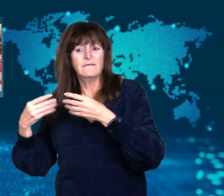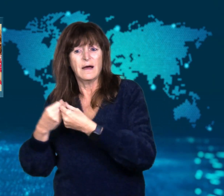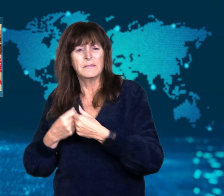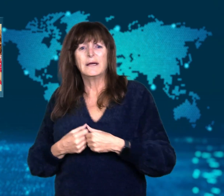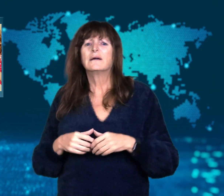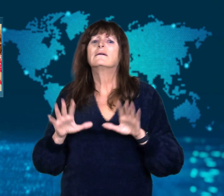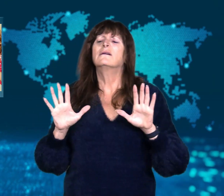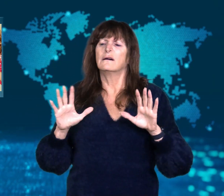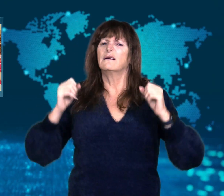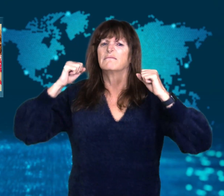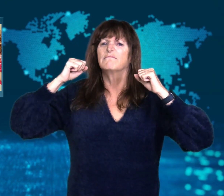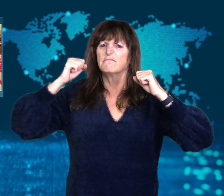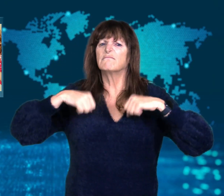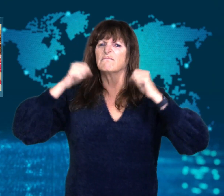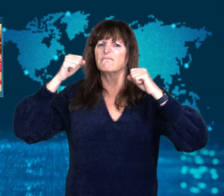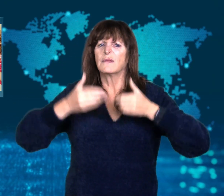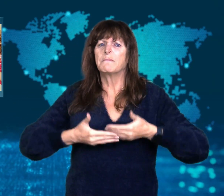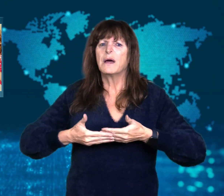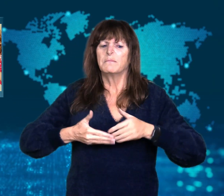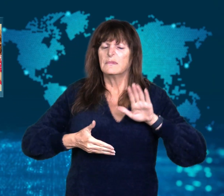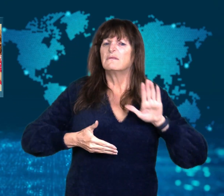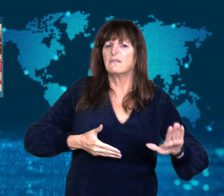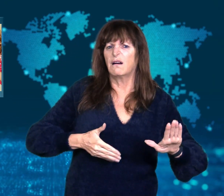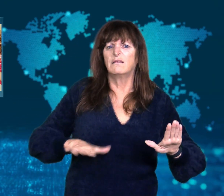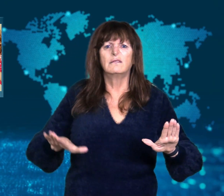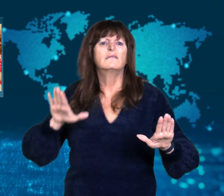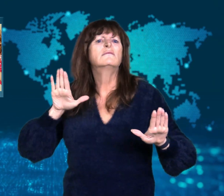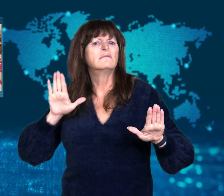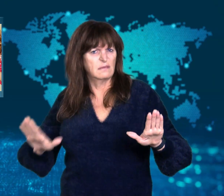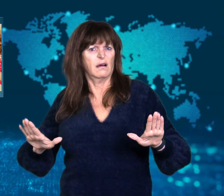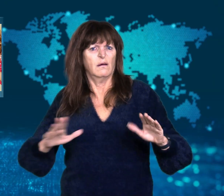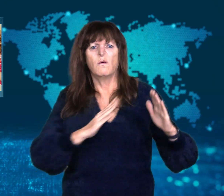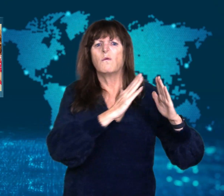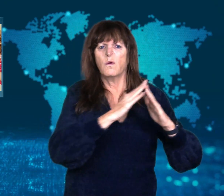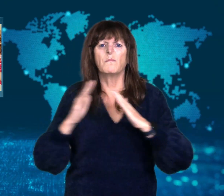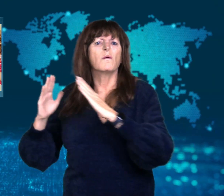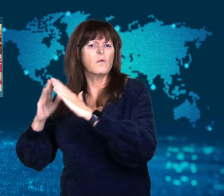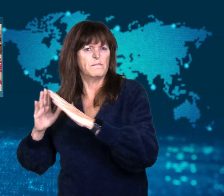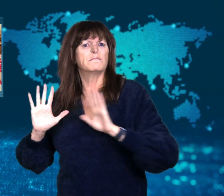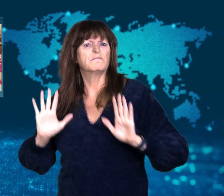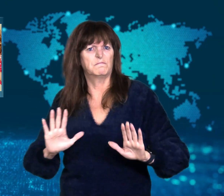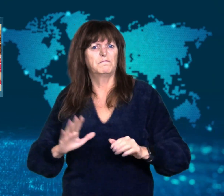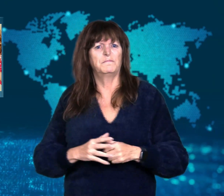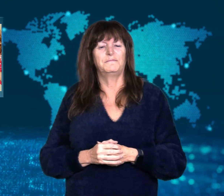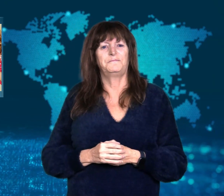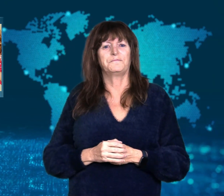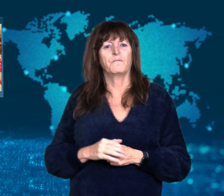The families have agreed the infants would stay